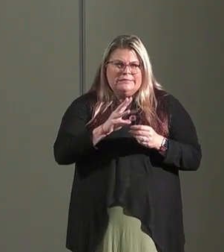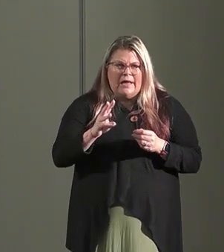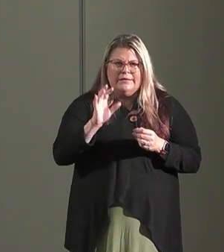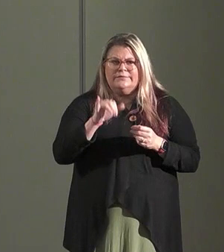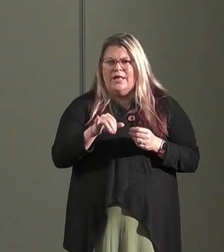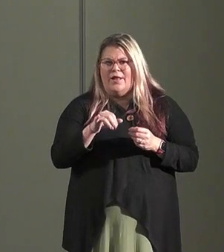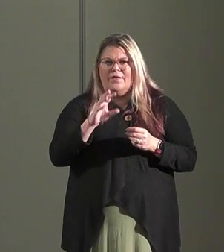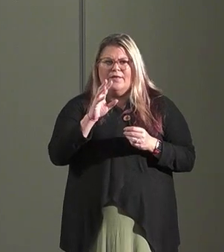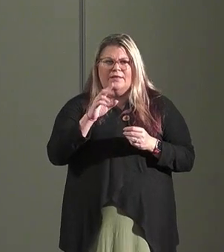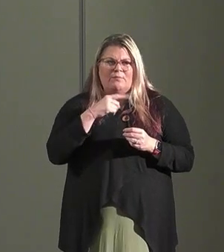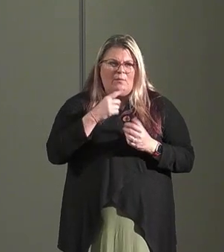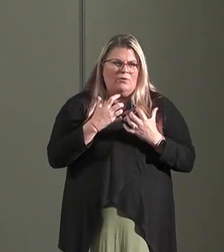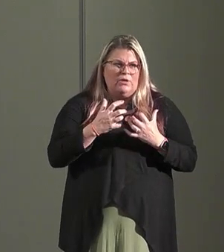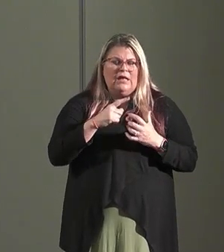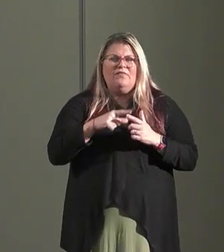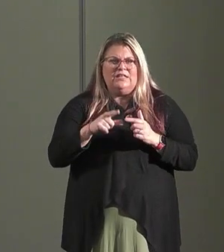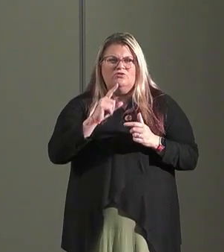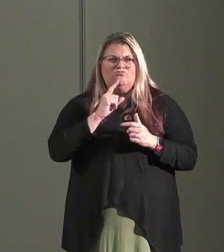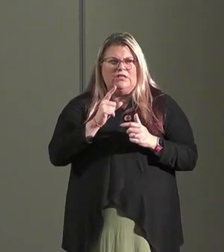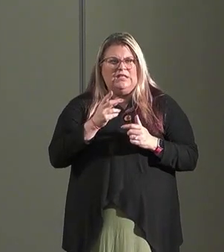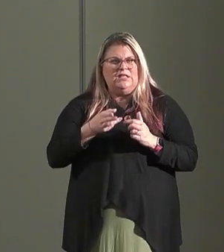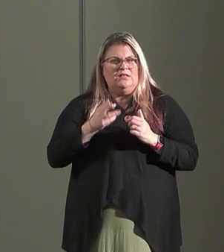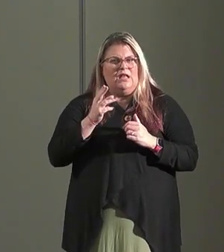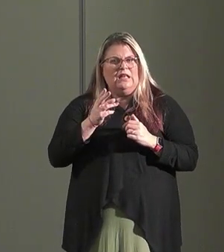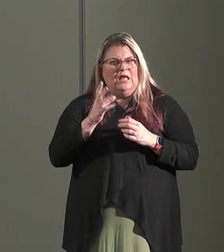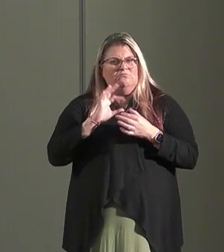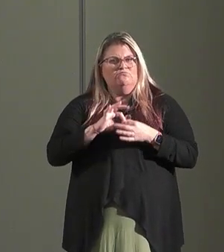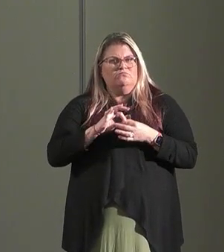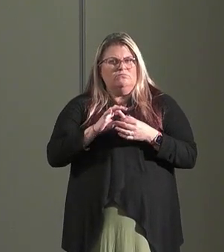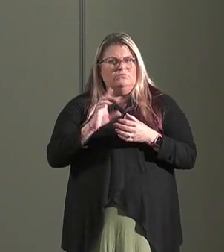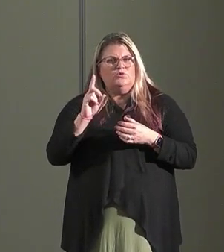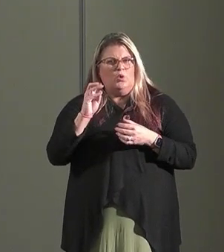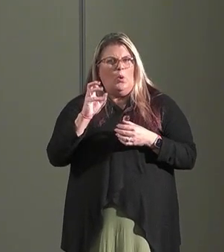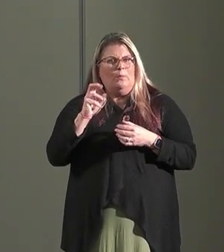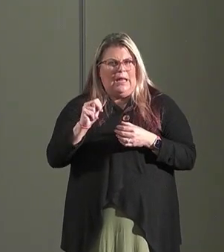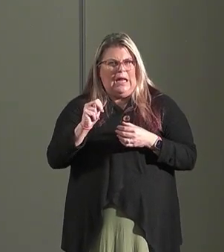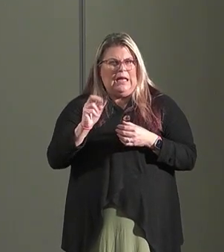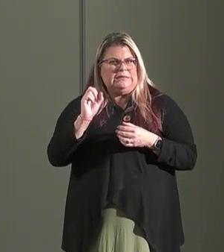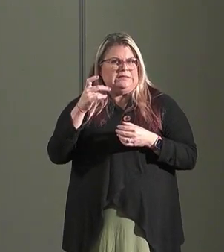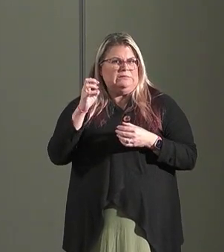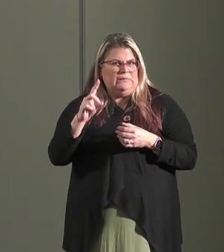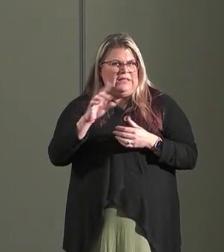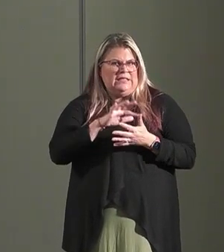like that. This is strictly higher ed to the domain. That you are looking at.